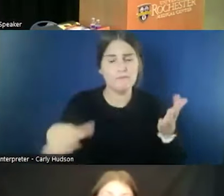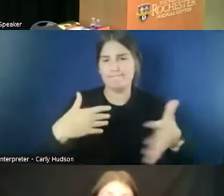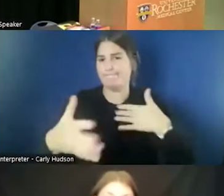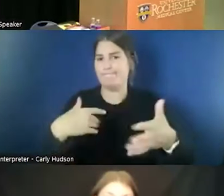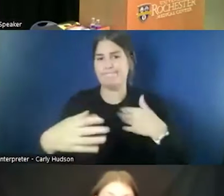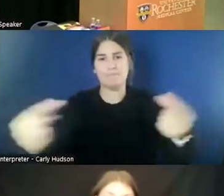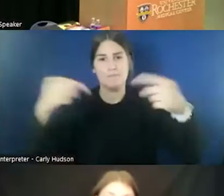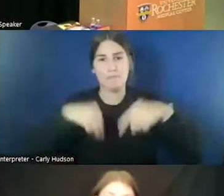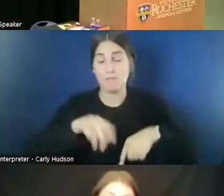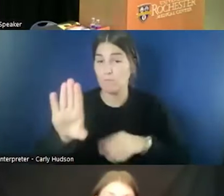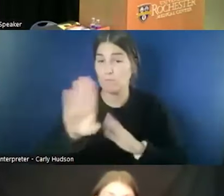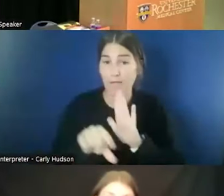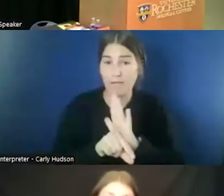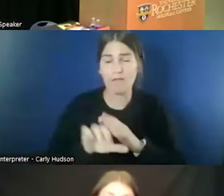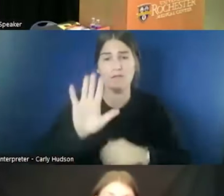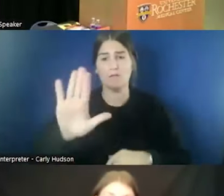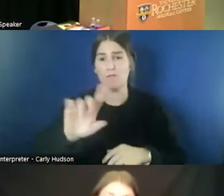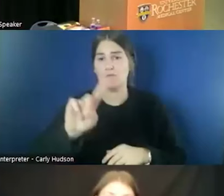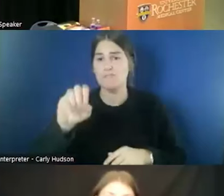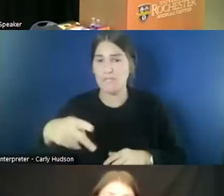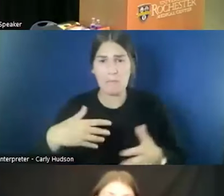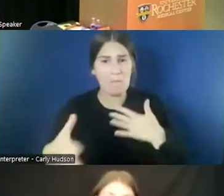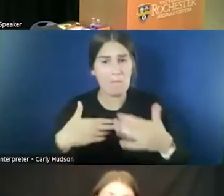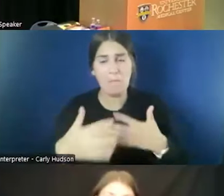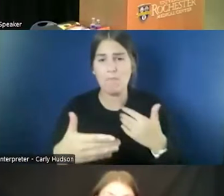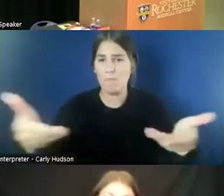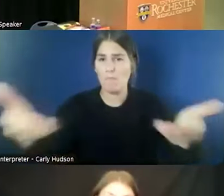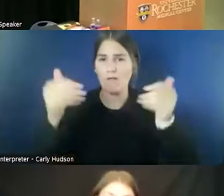of your background regardless of your ZIP code we welcome everyone because